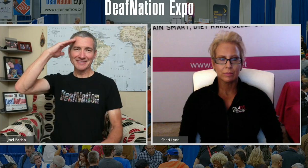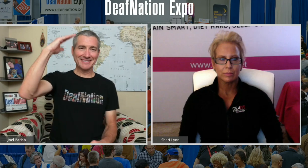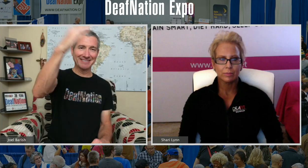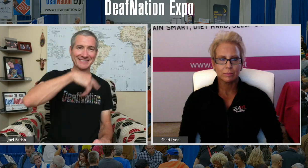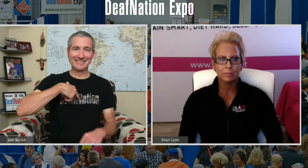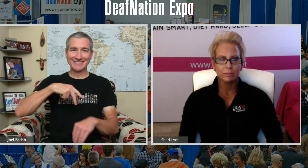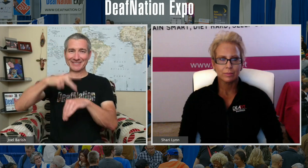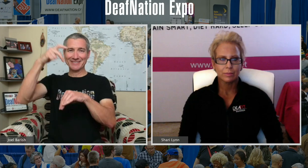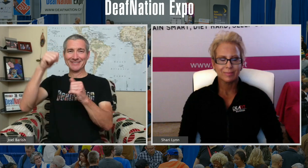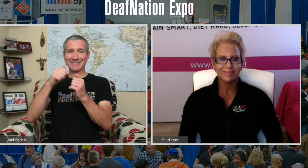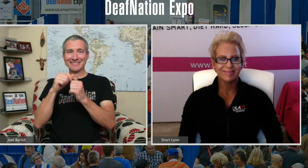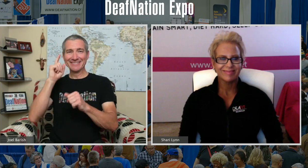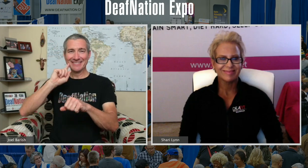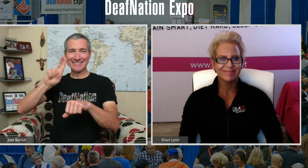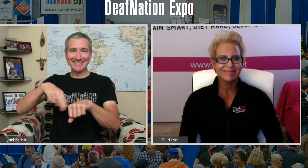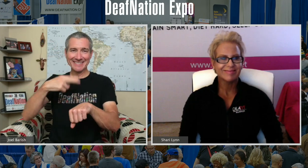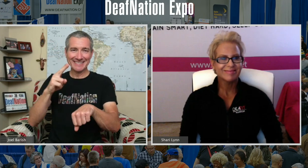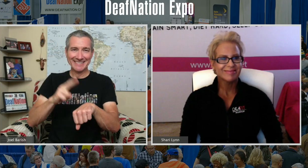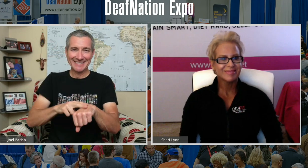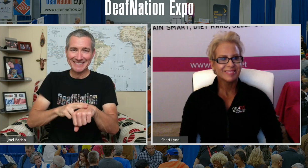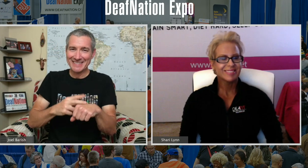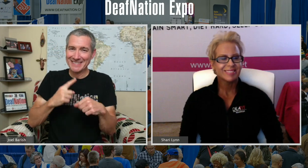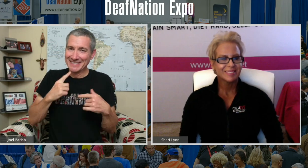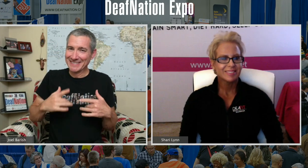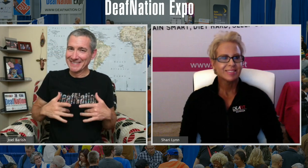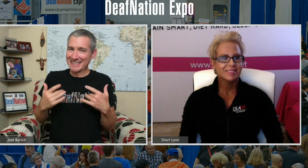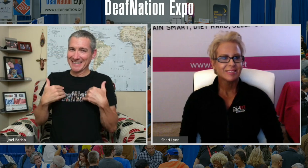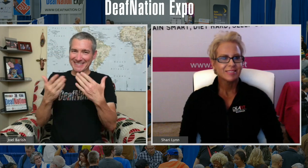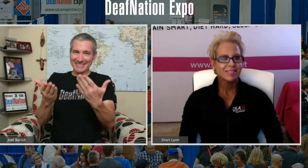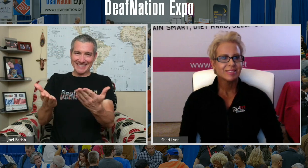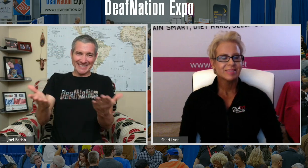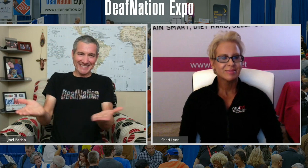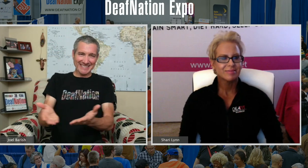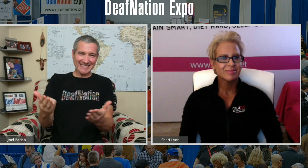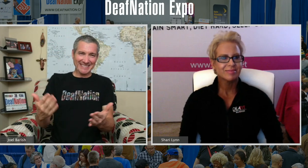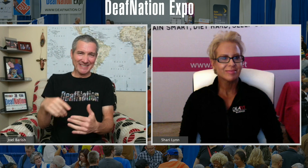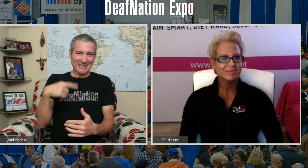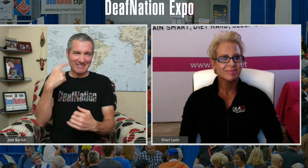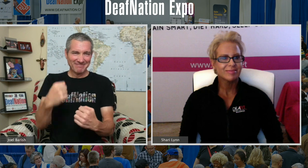Hello! I’m Joel with DeafNation. I’m thrilled to have you here.